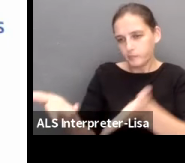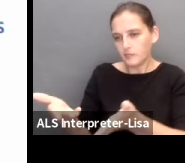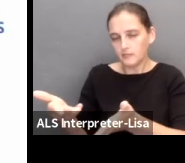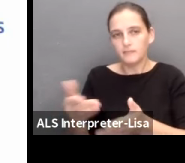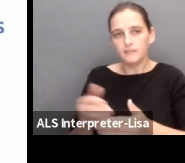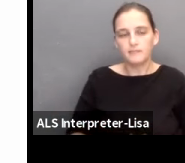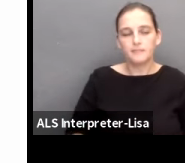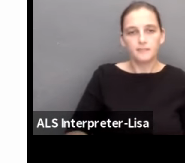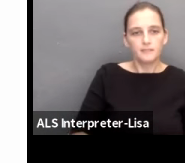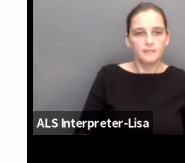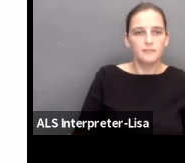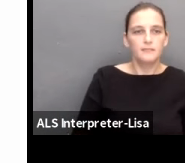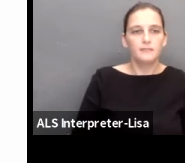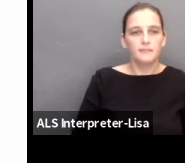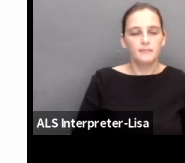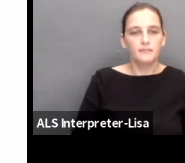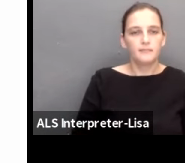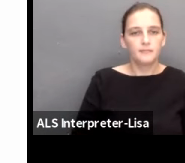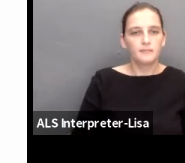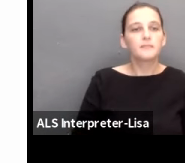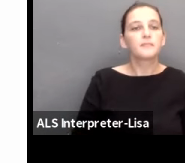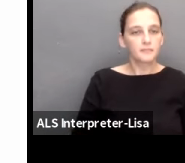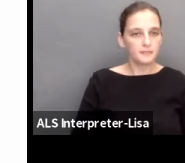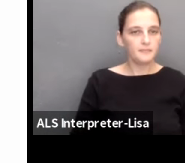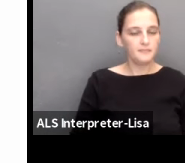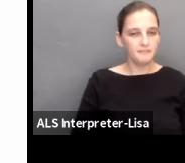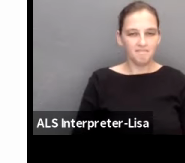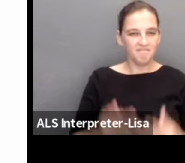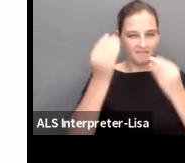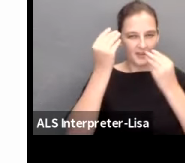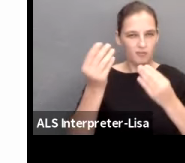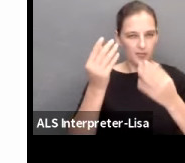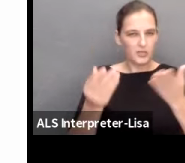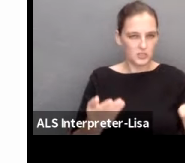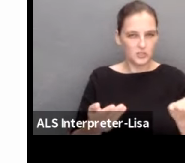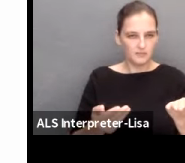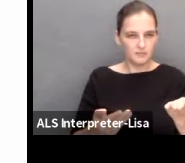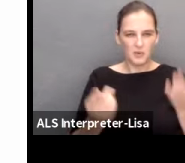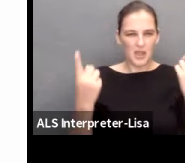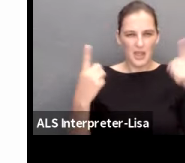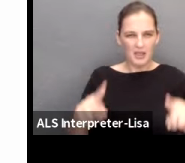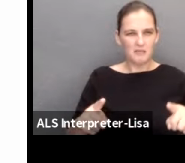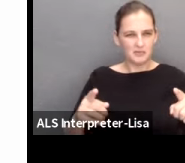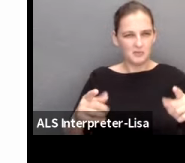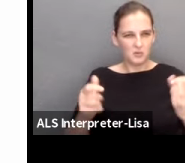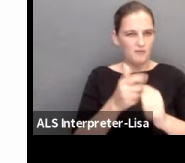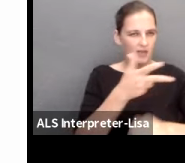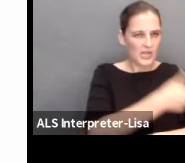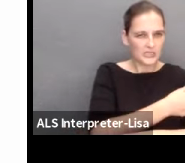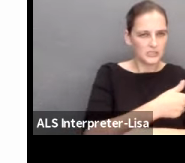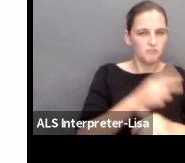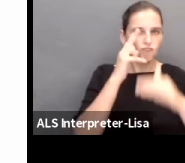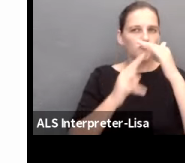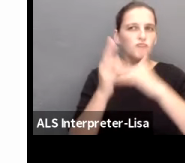So information about where we're at with vaccines and where we're going so